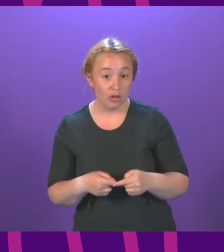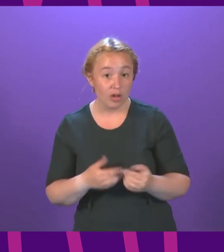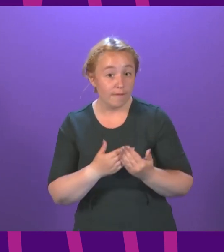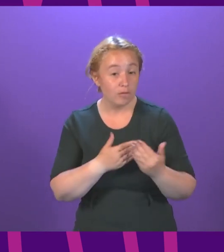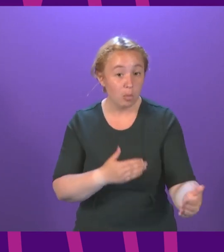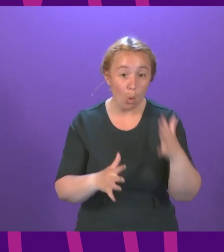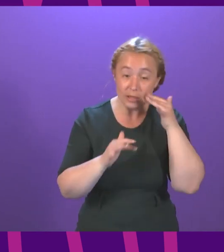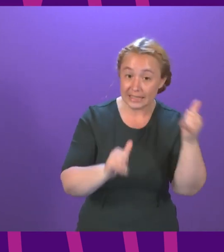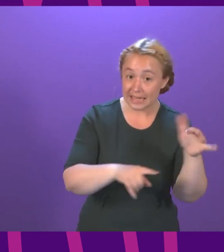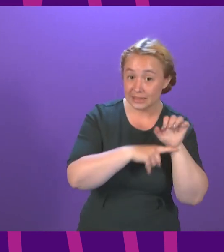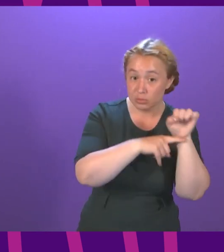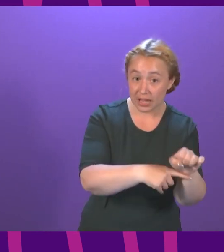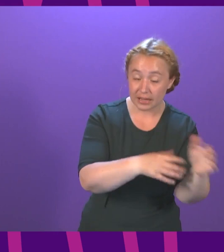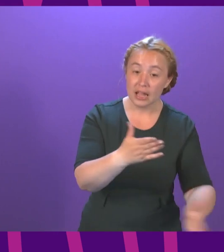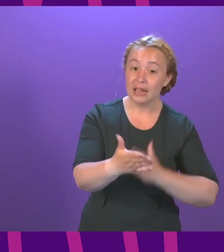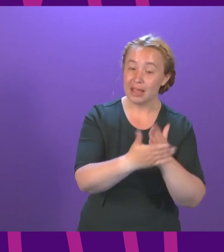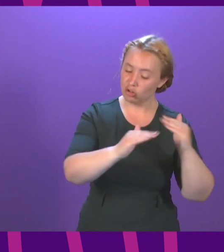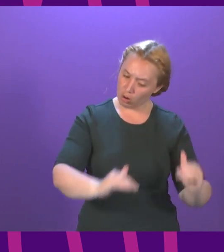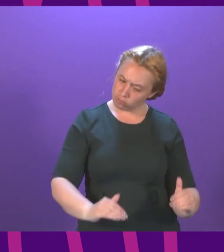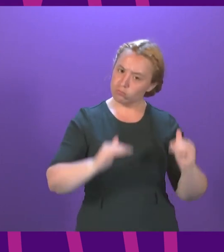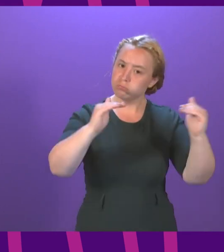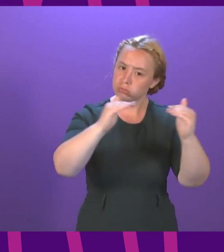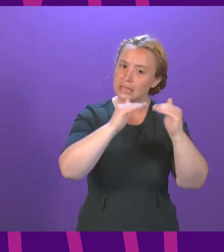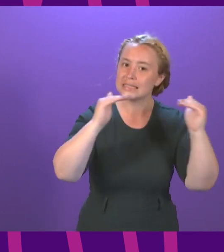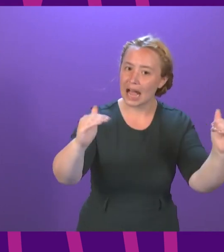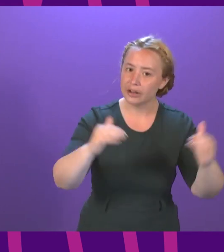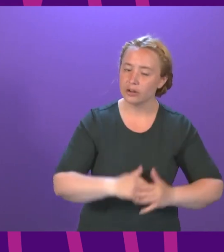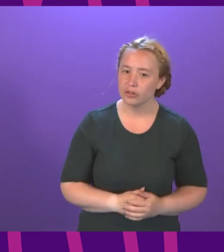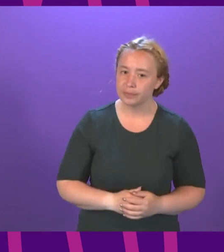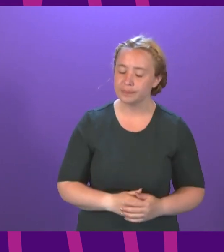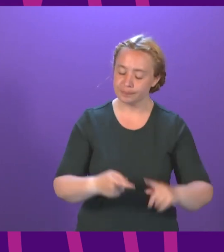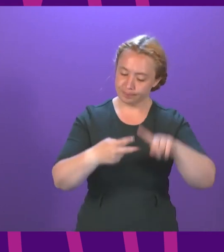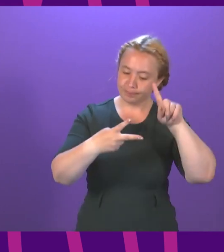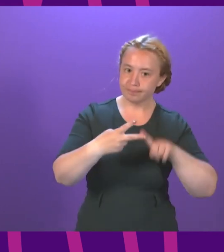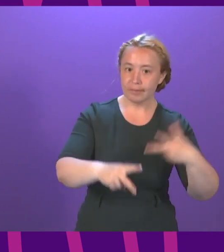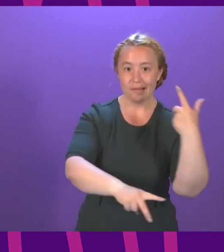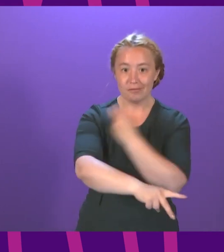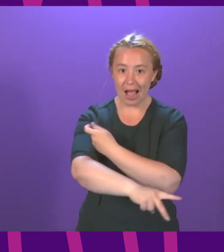and return it to the same standard as before? Now that the vaccine roll-out is at its lowest level